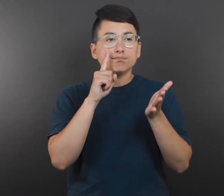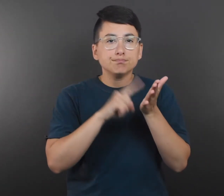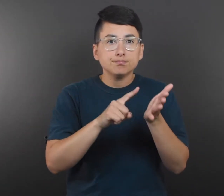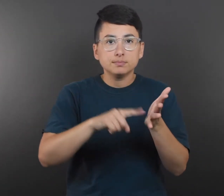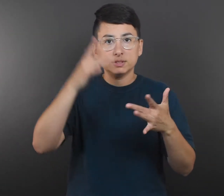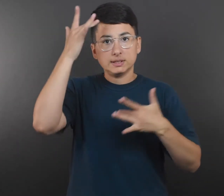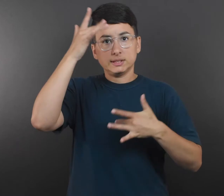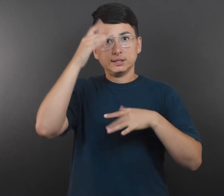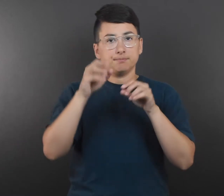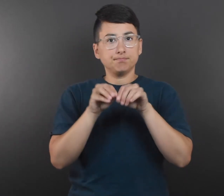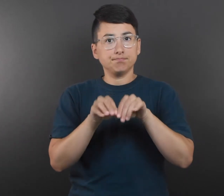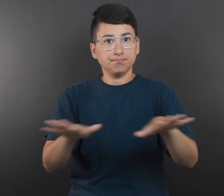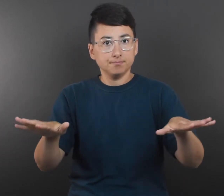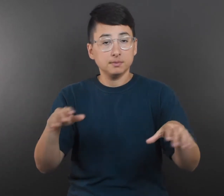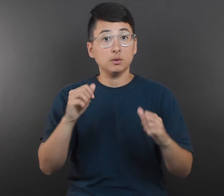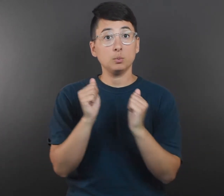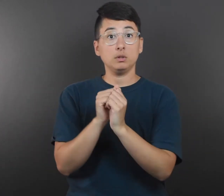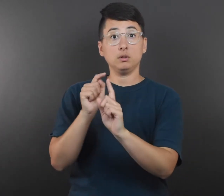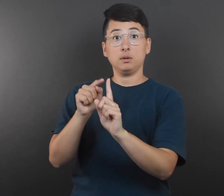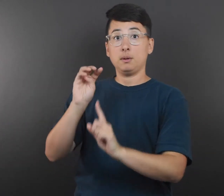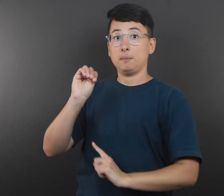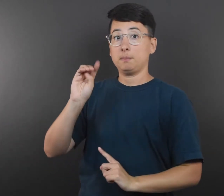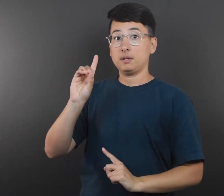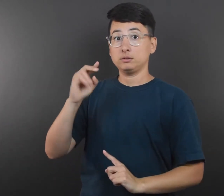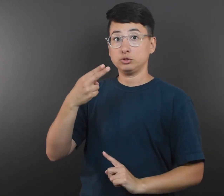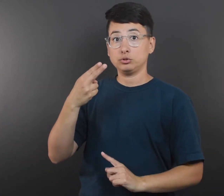Epidemiologists with the Minnesota Department of Health